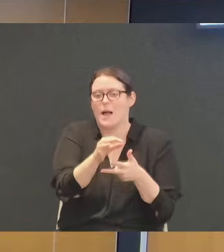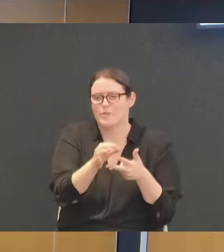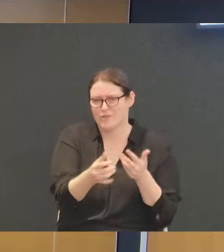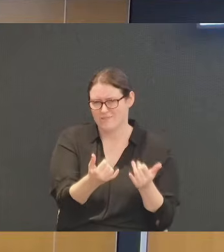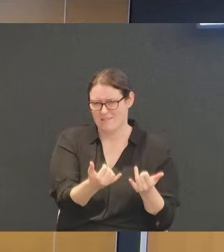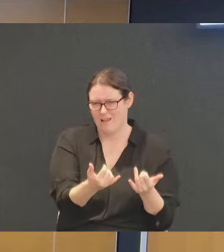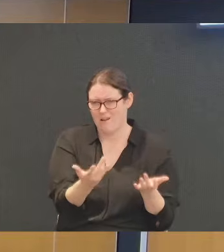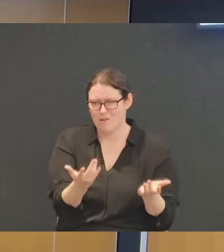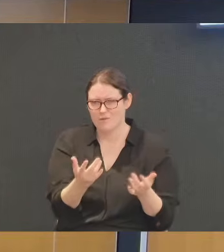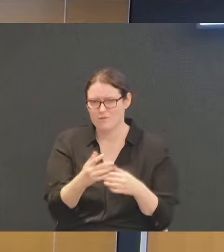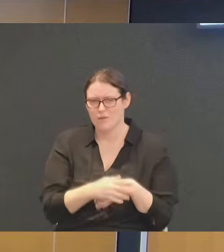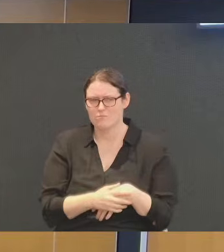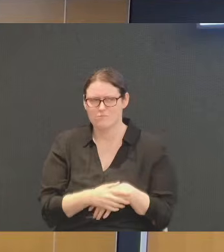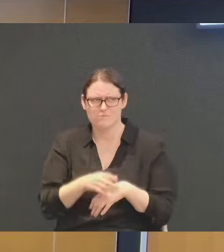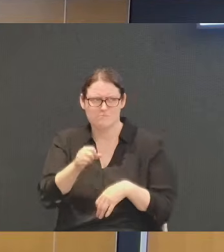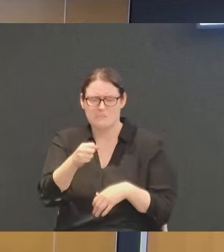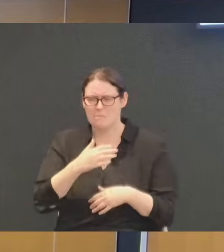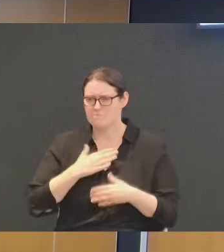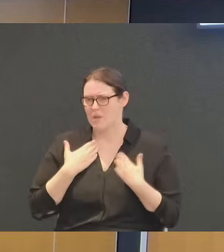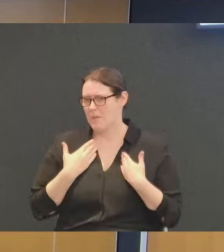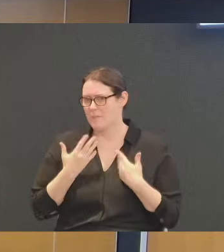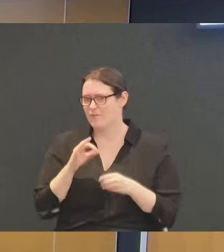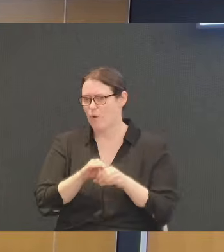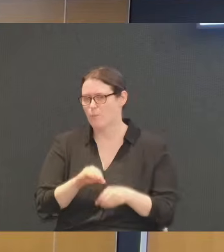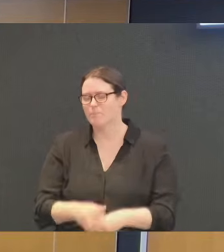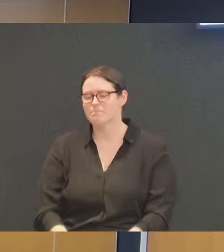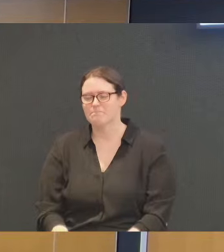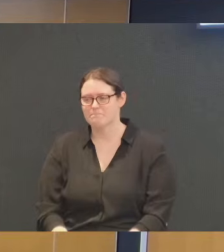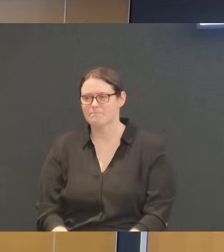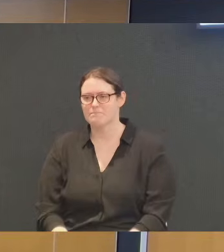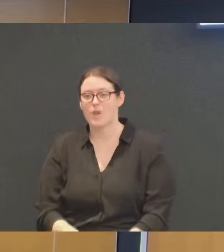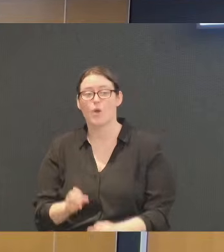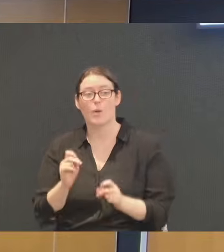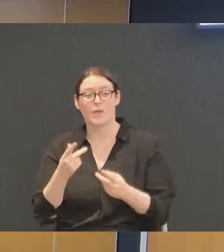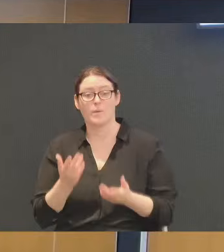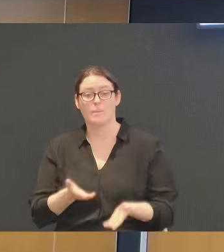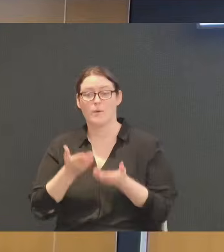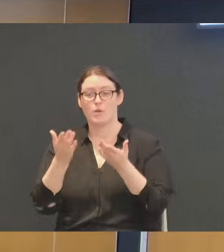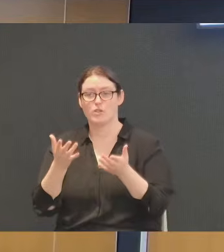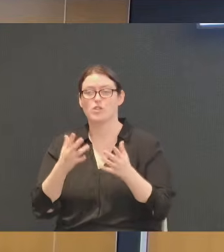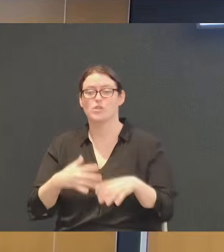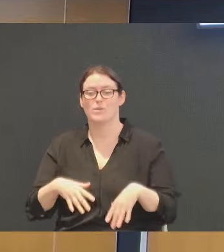that we just talked about. So, I'm happy to Thank you. I'd like to make a motion to adopt items one,